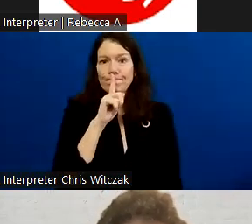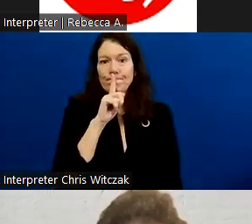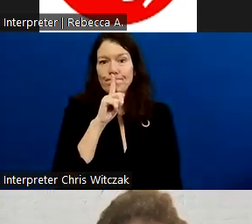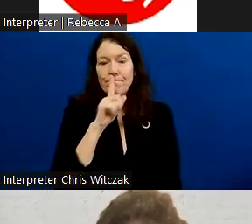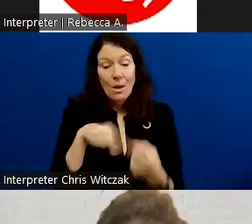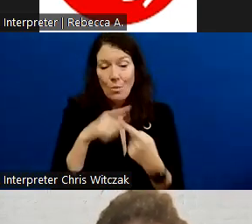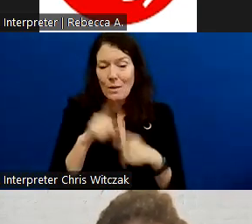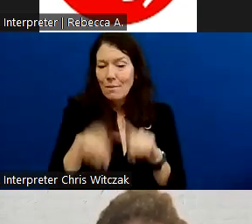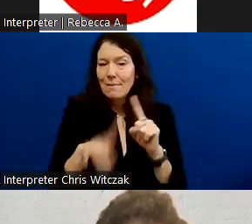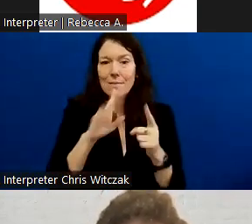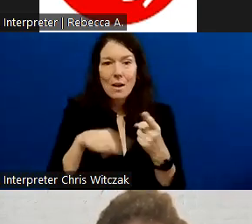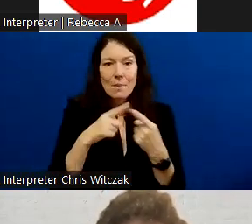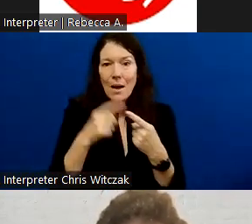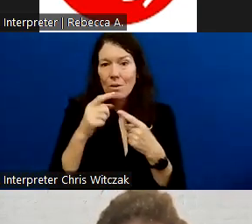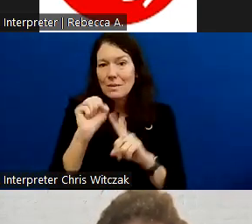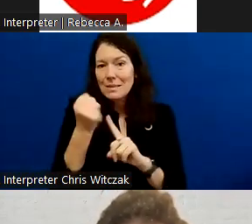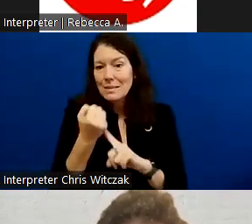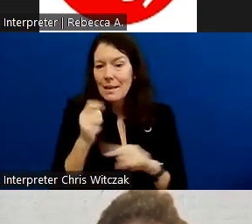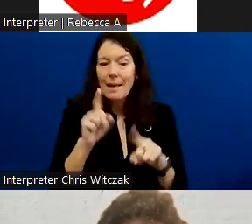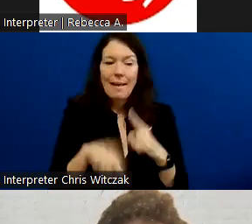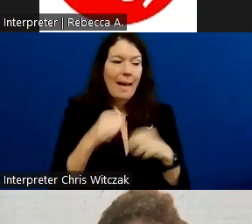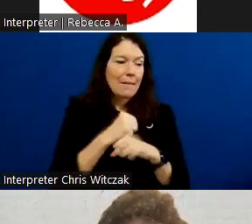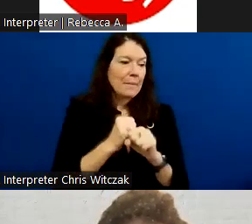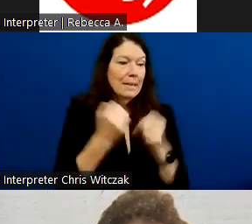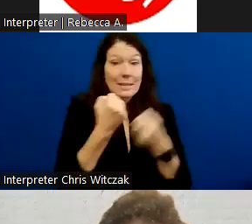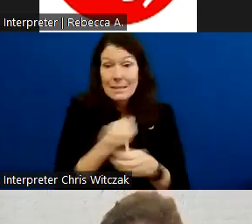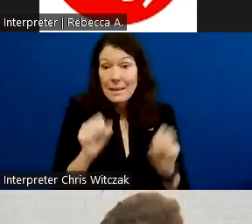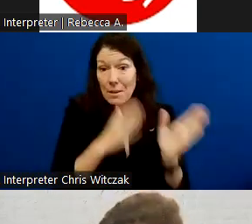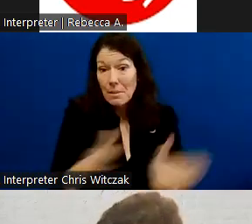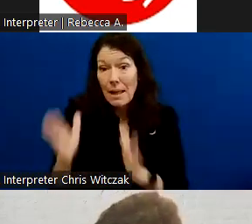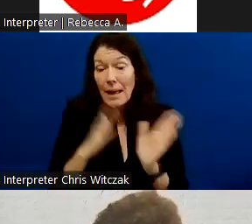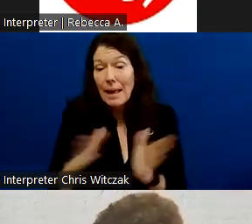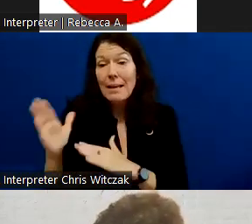can't talk about it they can't safety plan around it and they can't get resources around